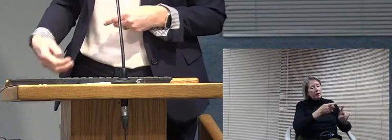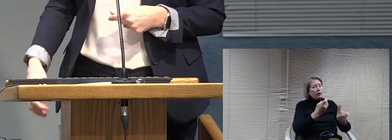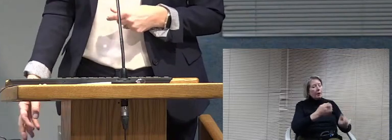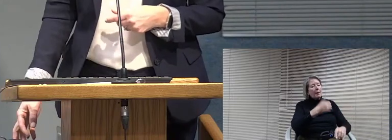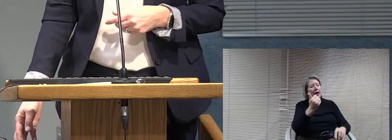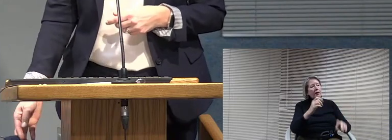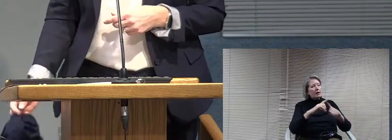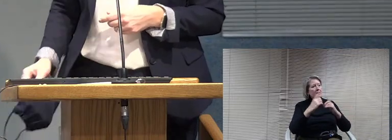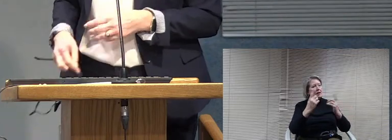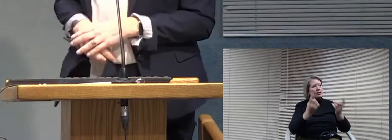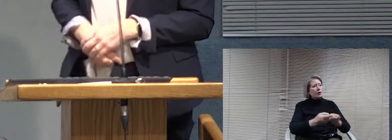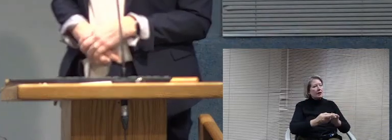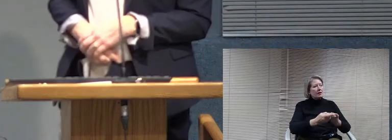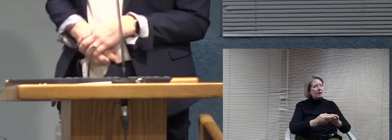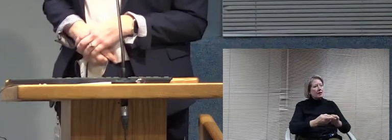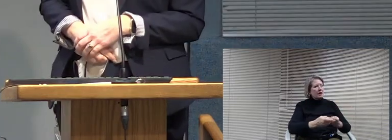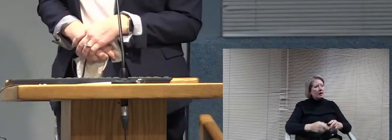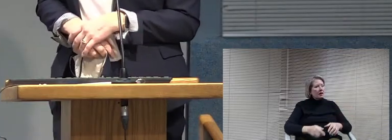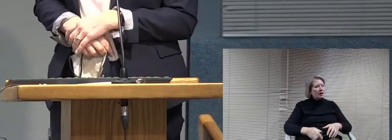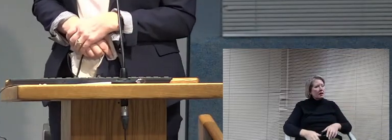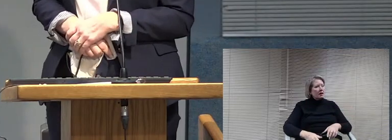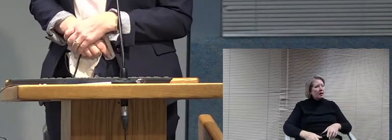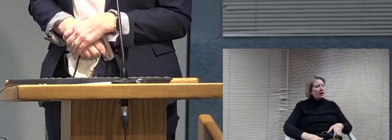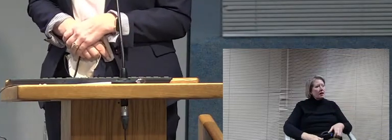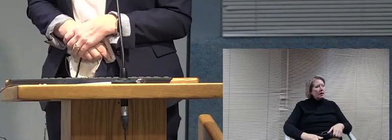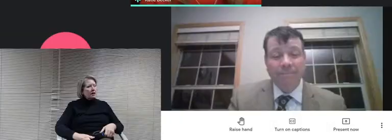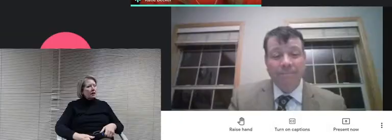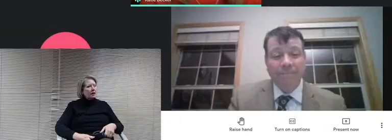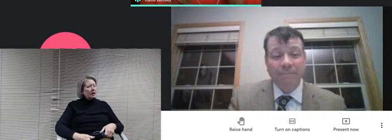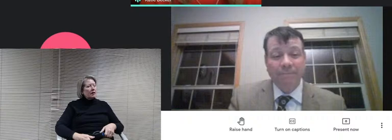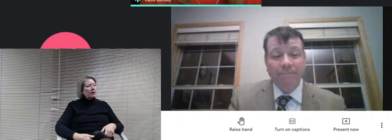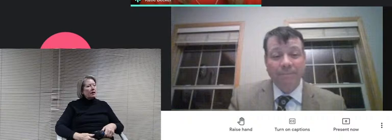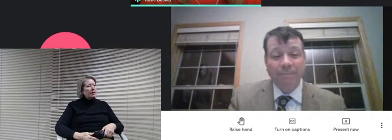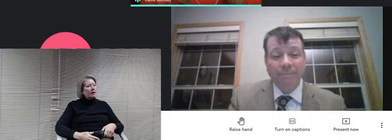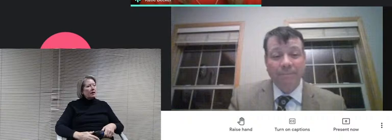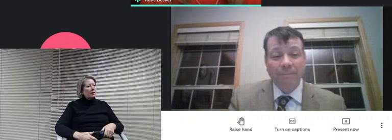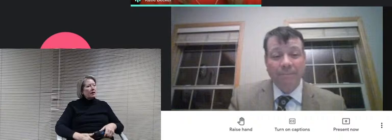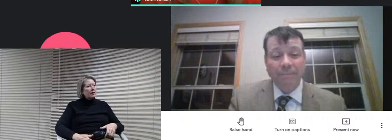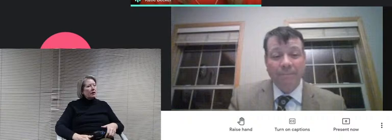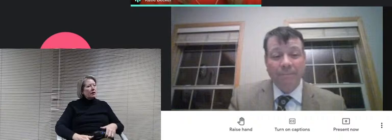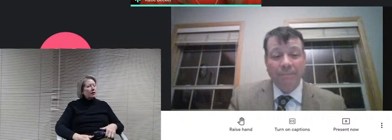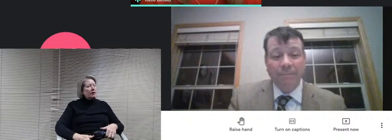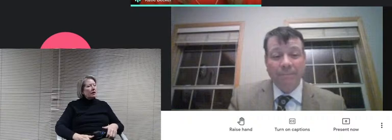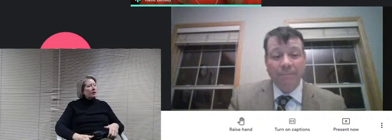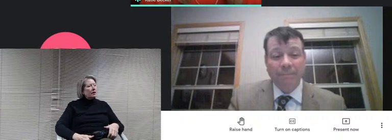Thanks, I wasn't familiar. It's great presentaci you summarized it pretty, you know really well with the